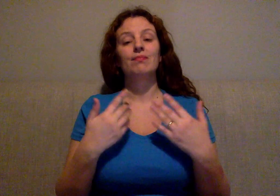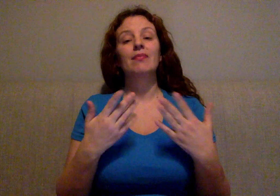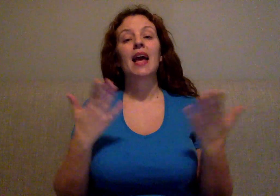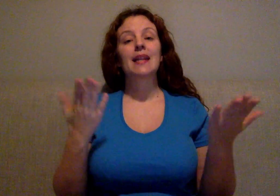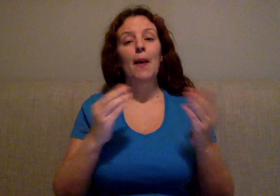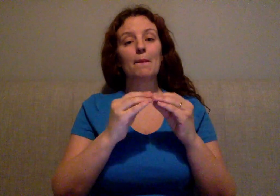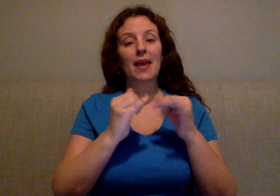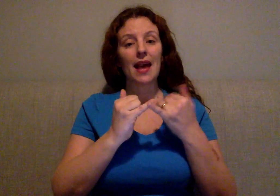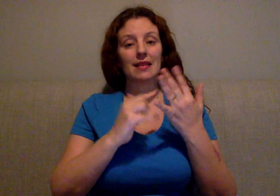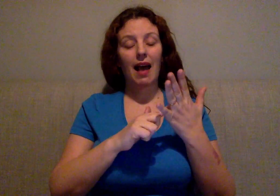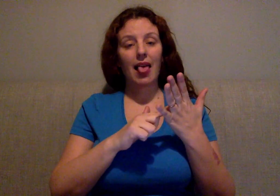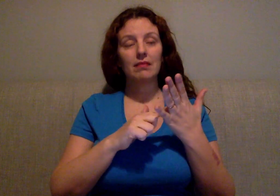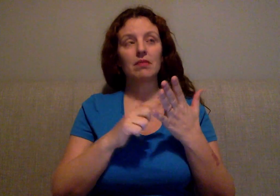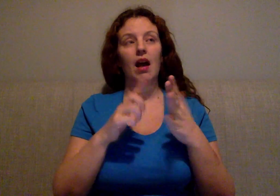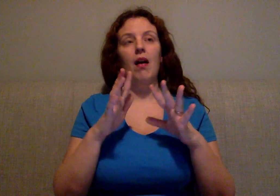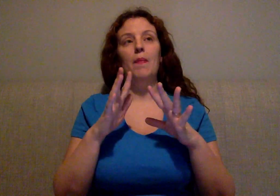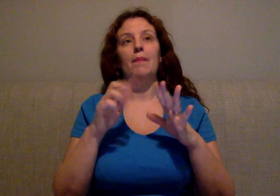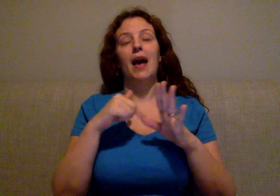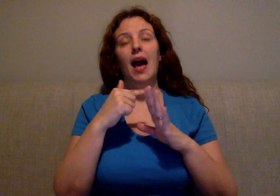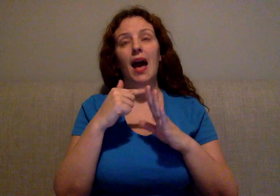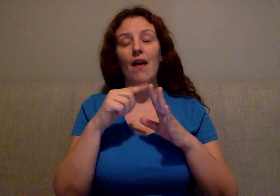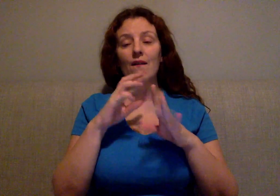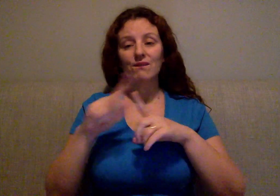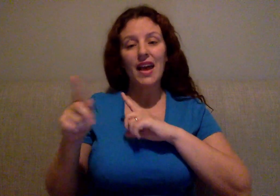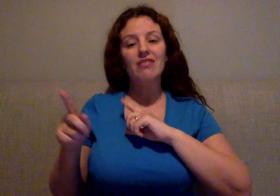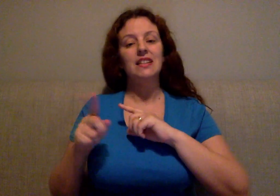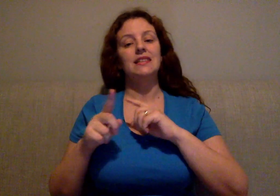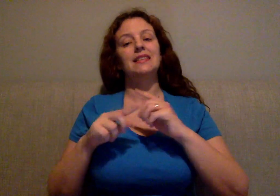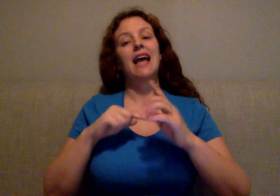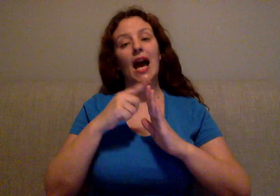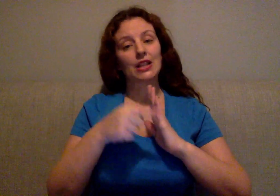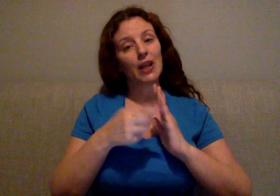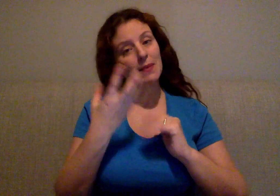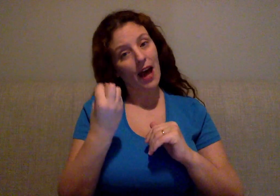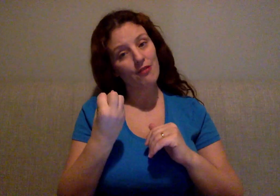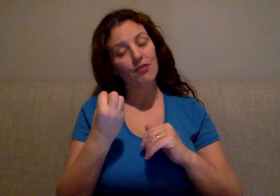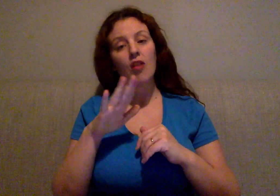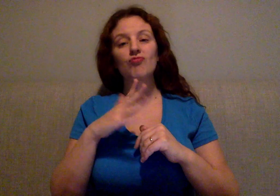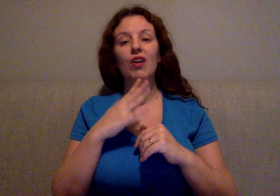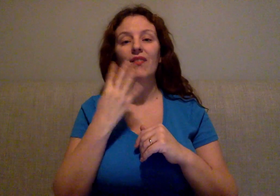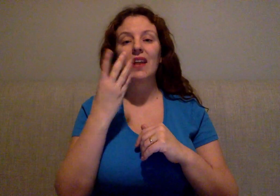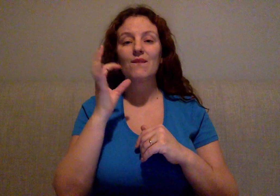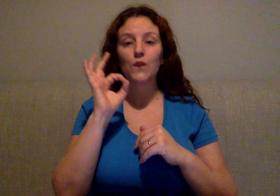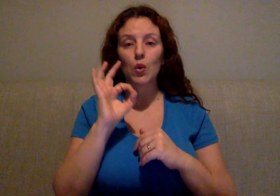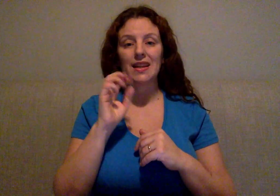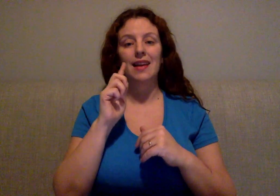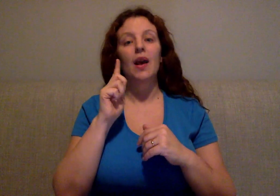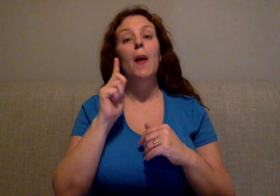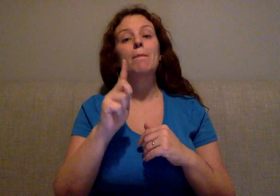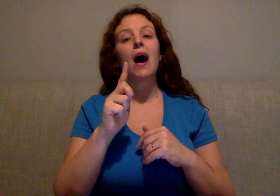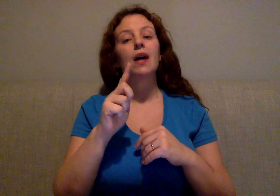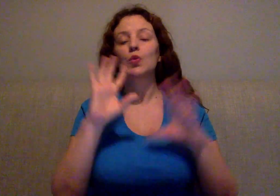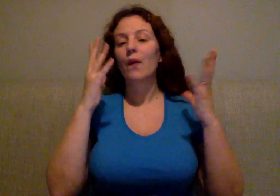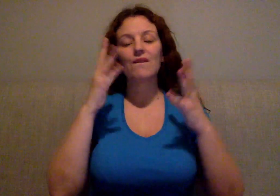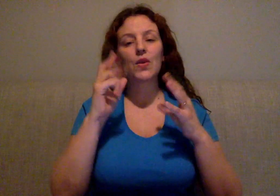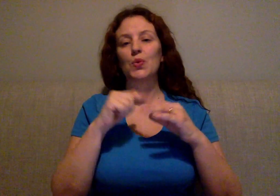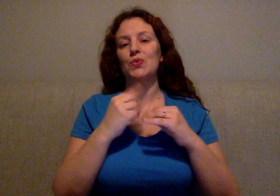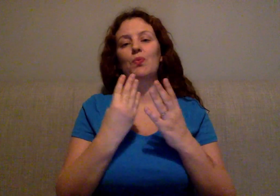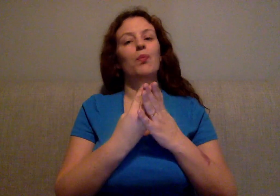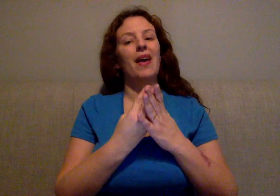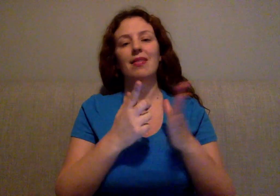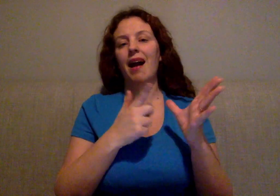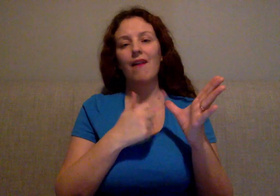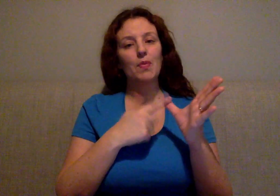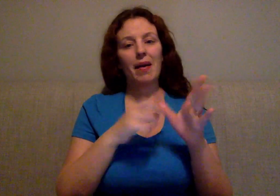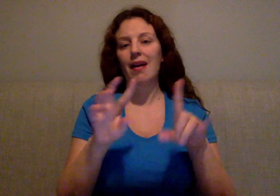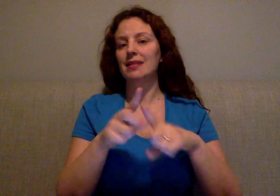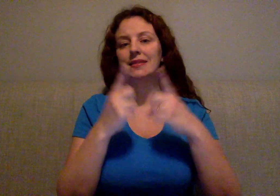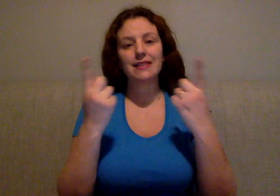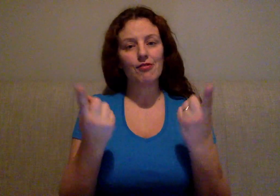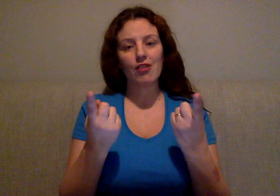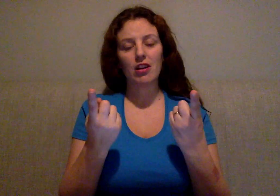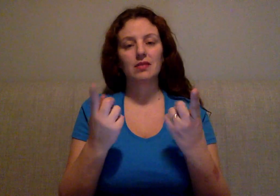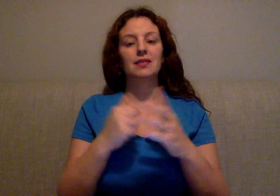BSL has various handshape, roughly 40 but don't confuse them with the alphabet, it's different.